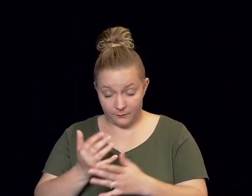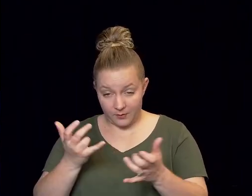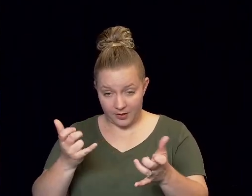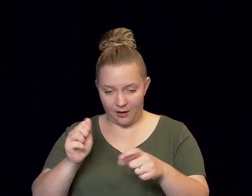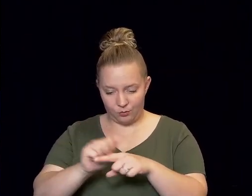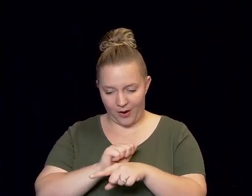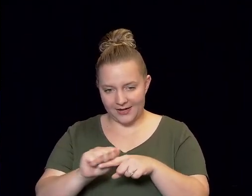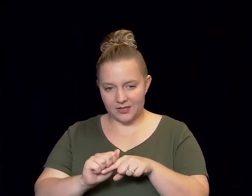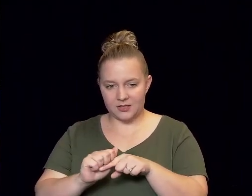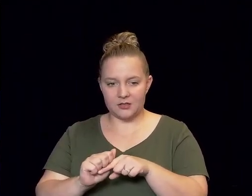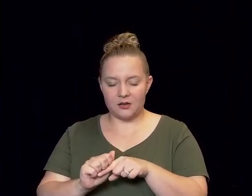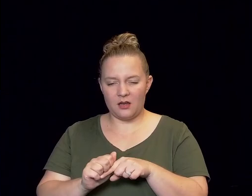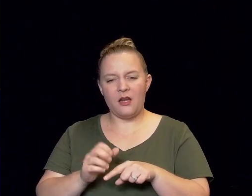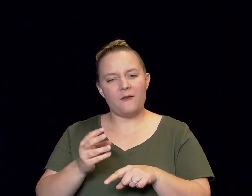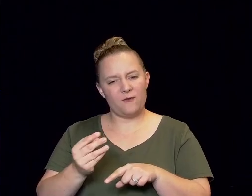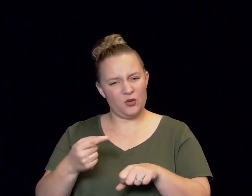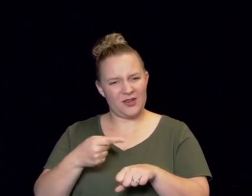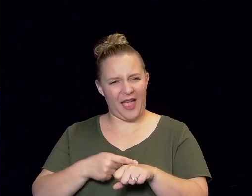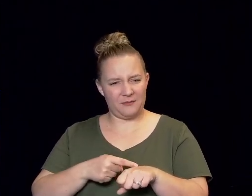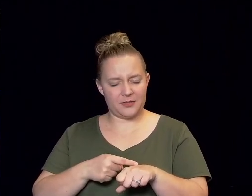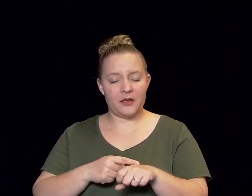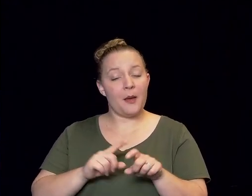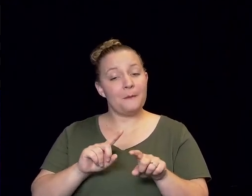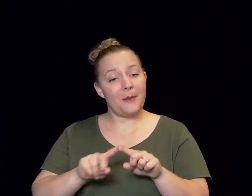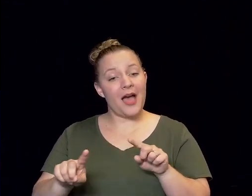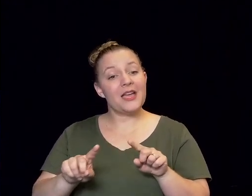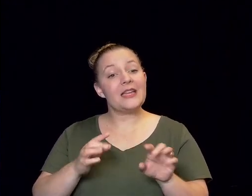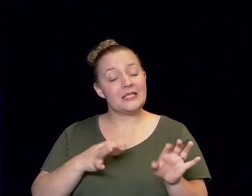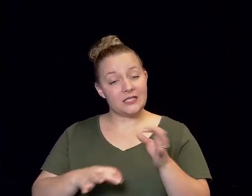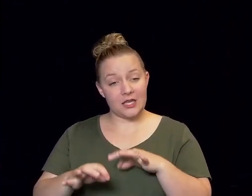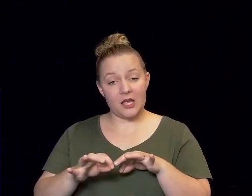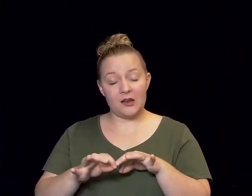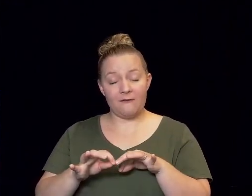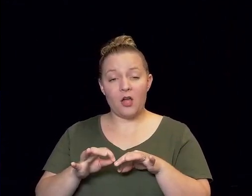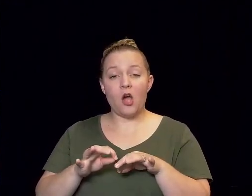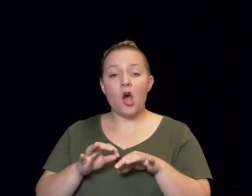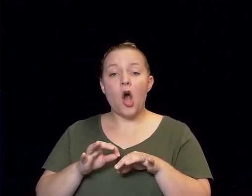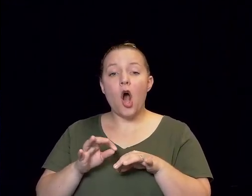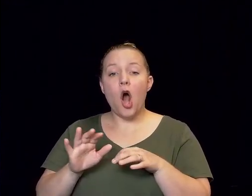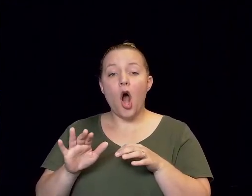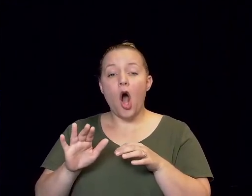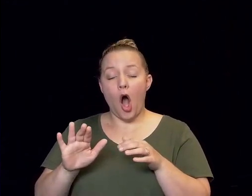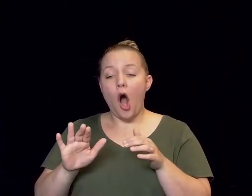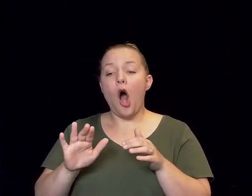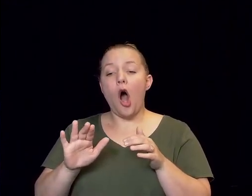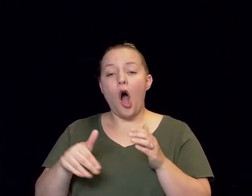a couple times. But, instead of doing all three of these as You Trys, you're gonna do this first